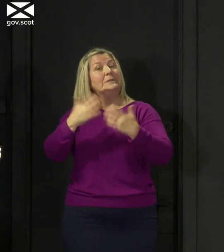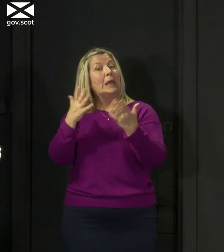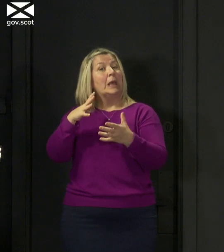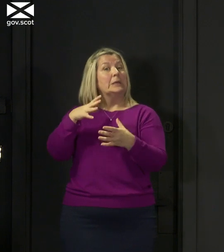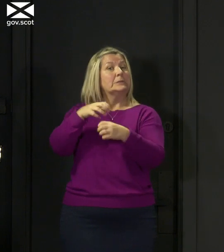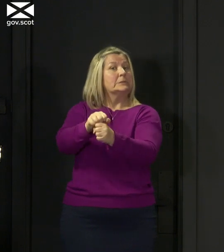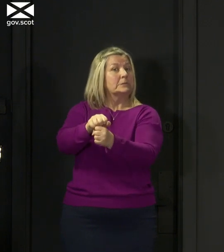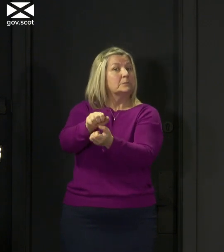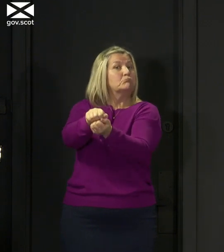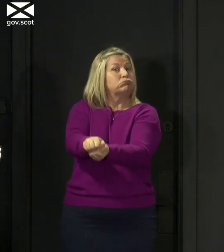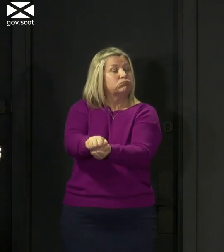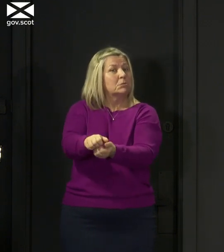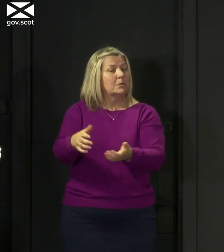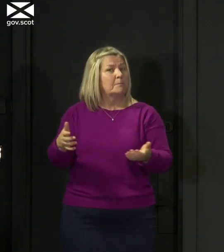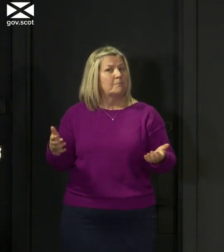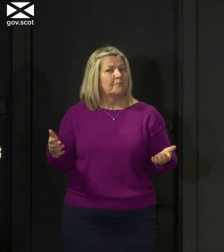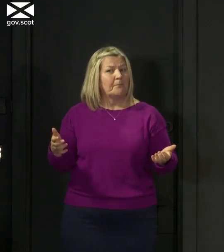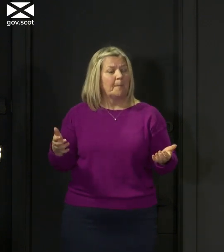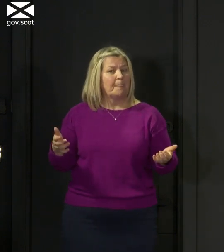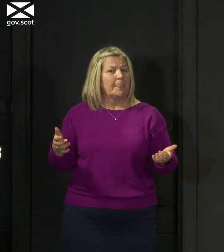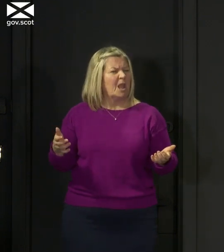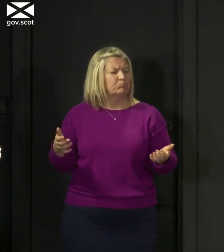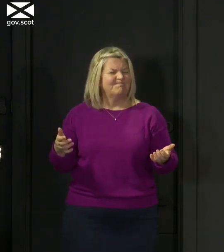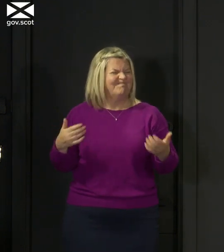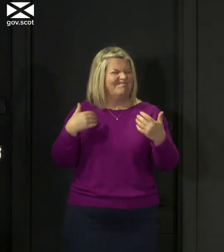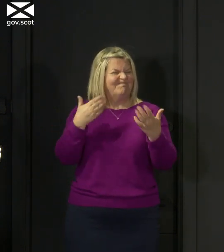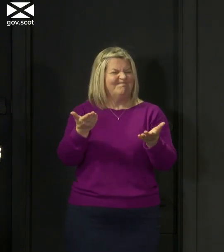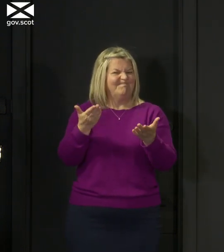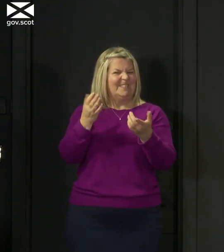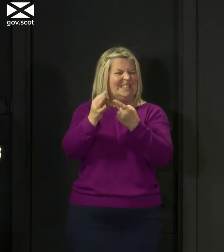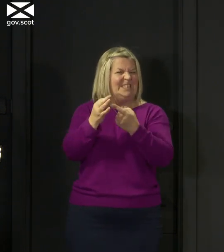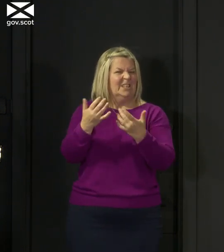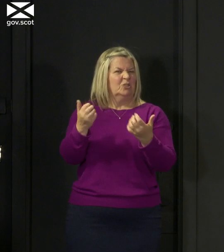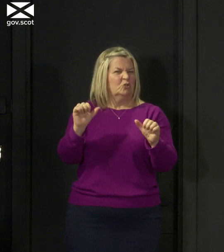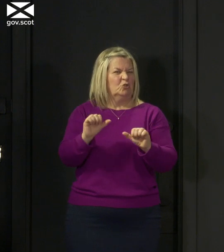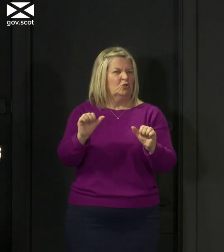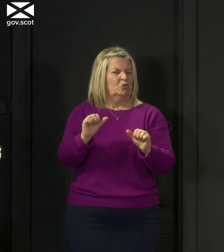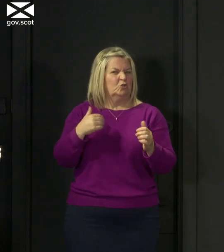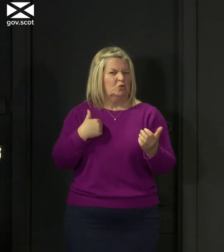I don't yet know all of the detail of what will be put in place instead of that in terms